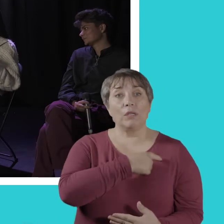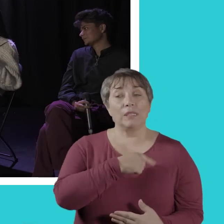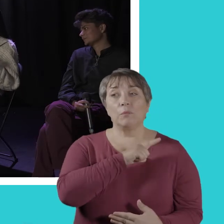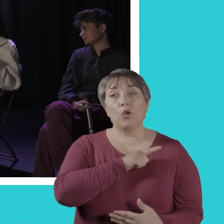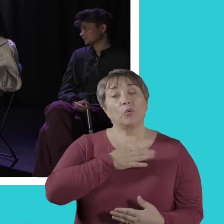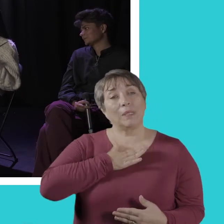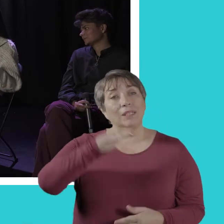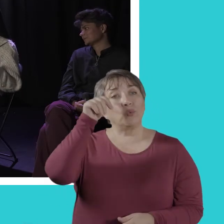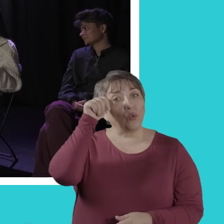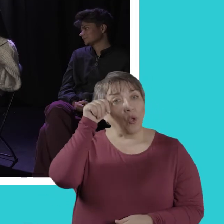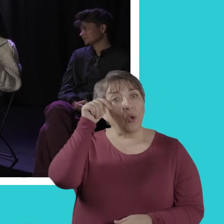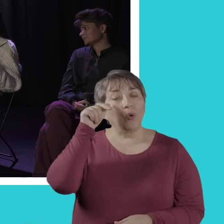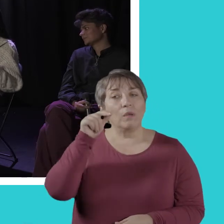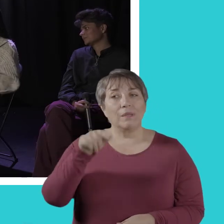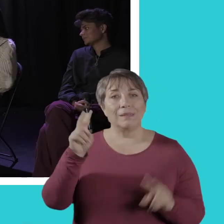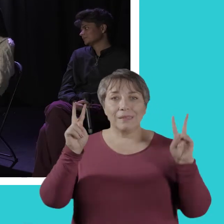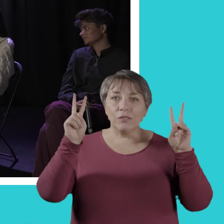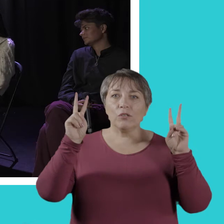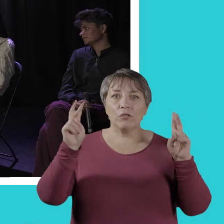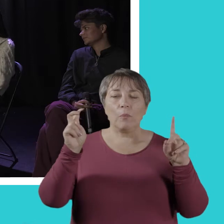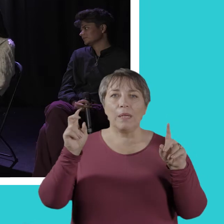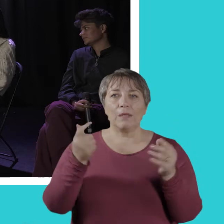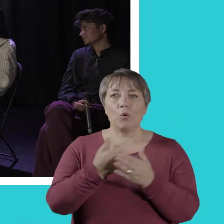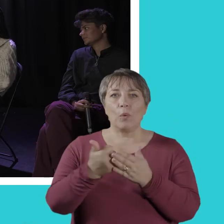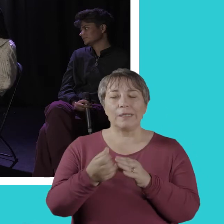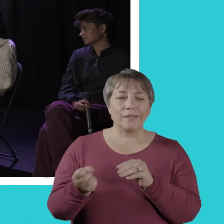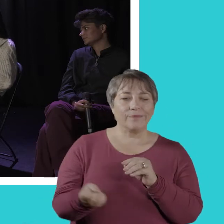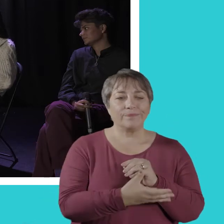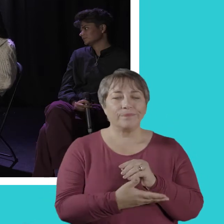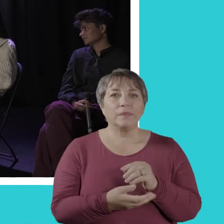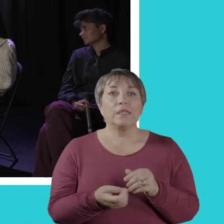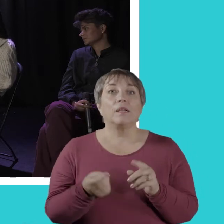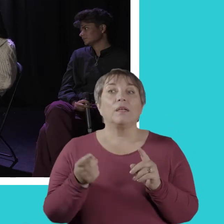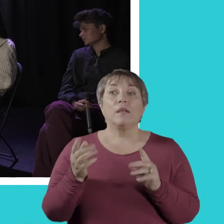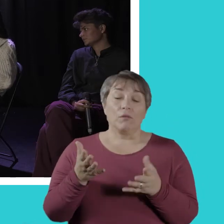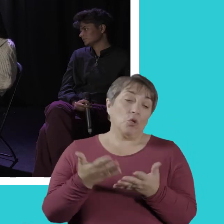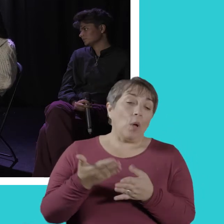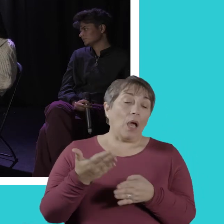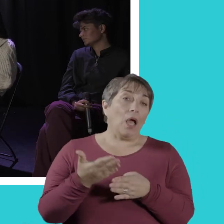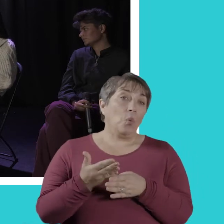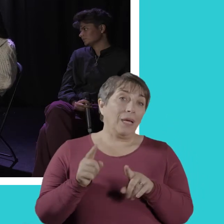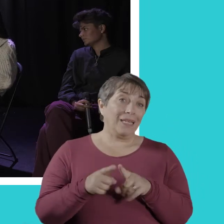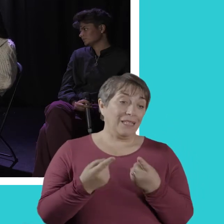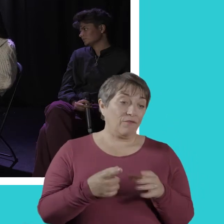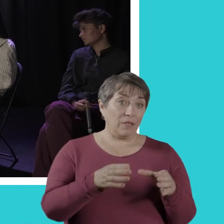this is a topic that gets sugar coated a lot and I really want that... So obviously I work in a few different sectors. So I work in kind of policy community policy